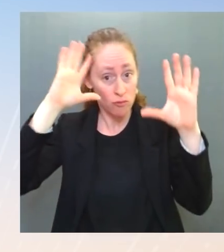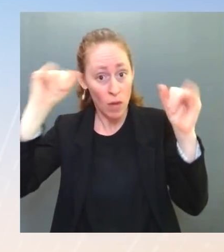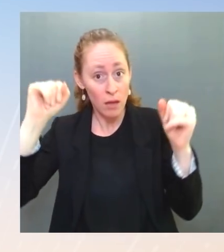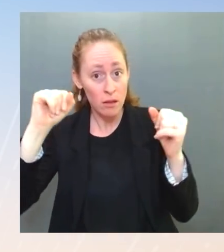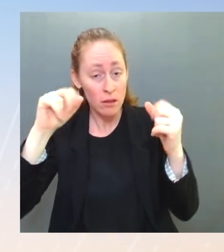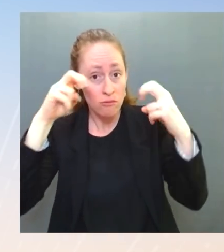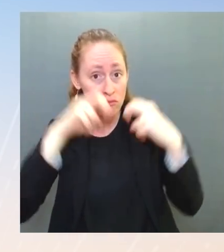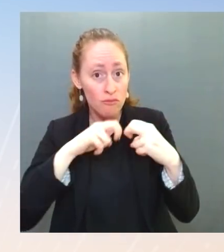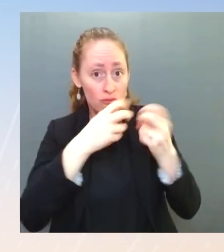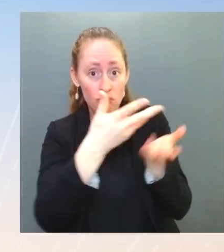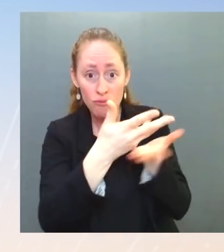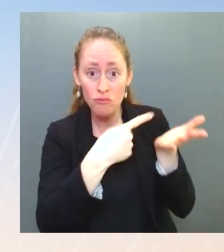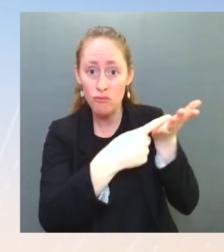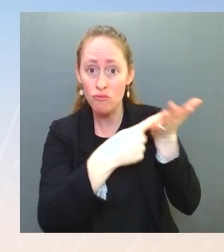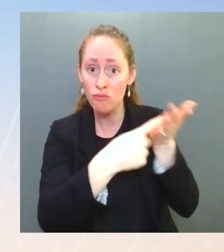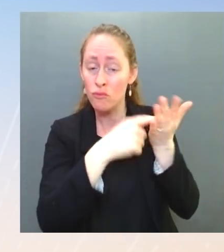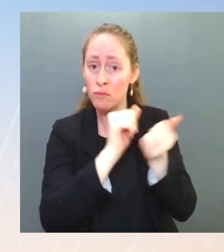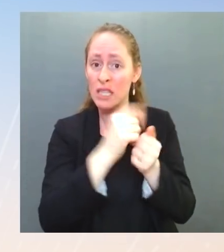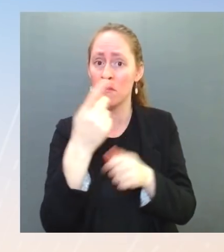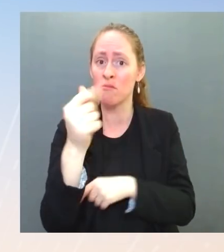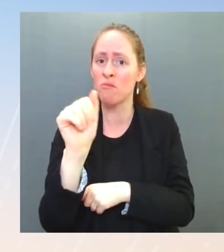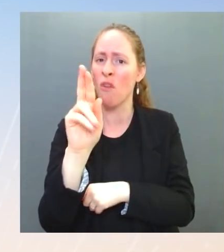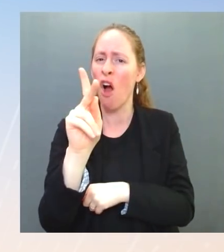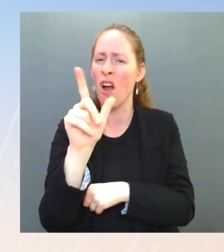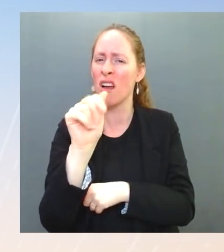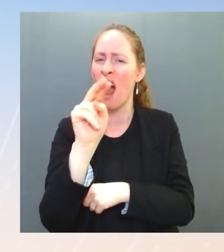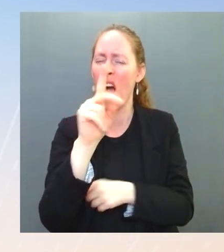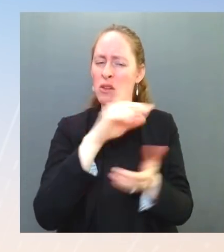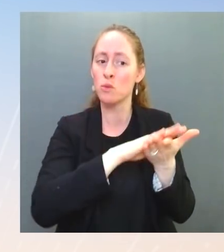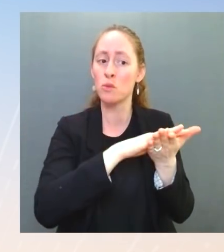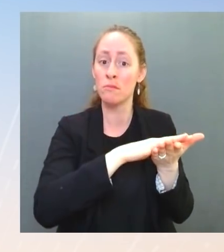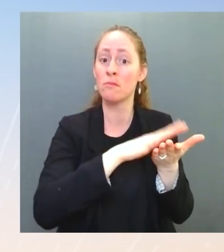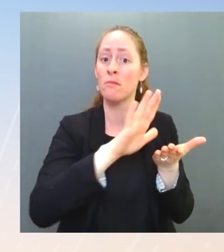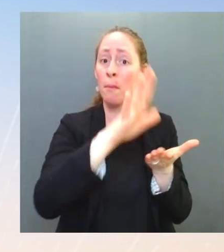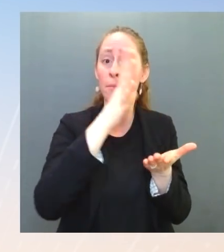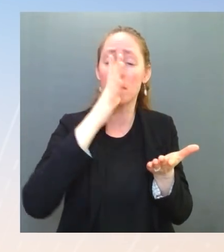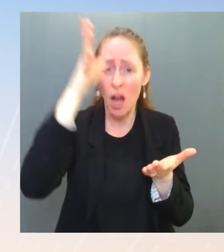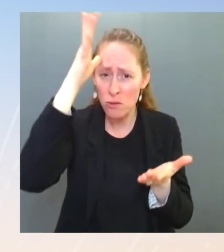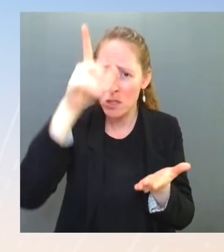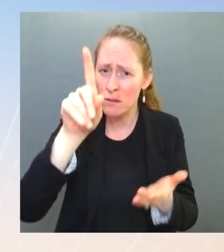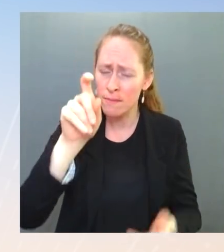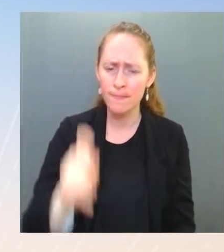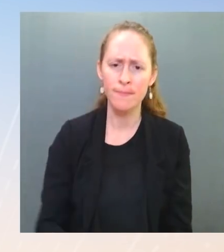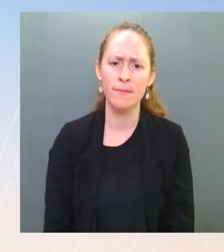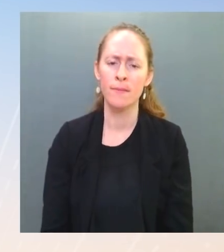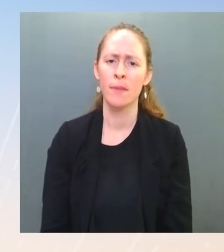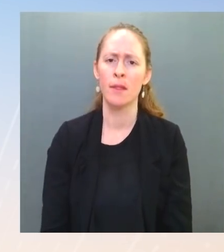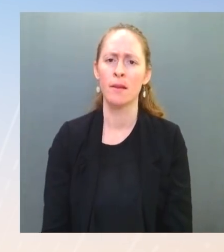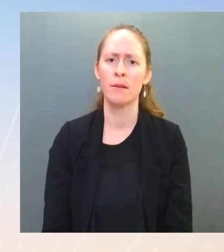I don't believe there are additional meetings, but obviously inviting these incredibly courageous parents